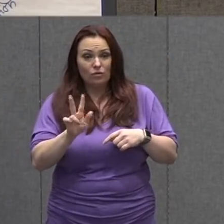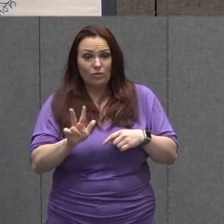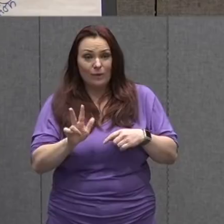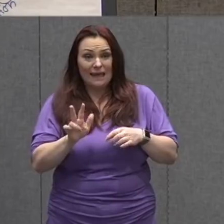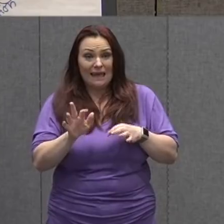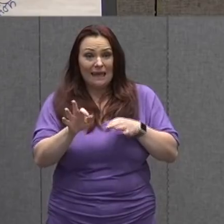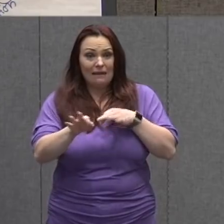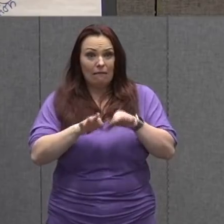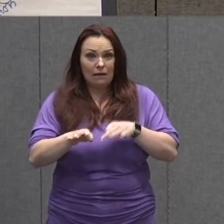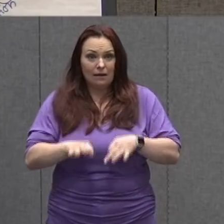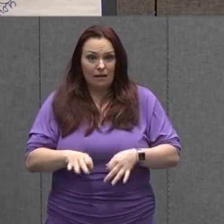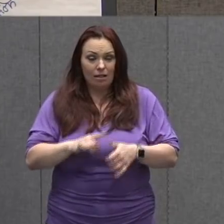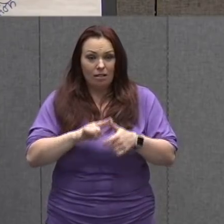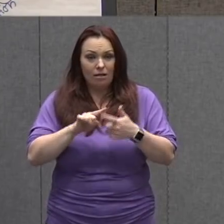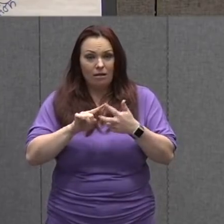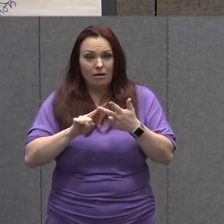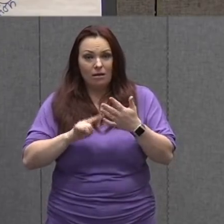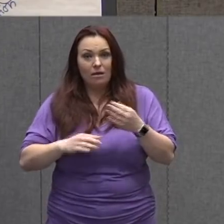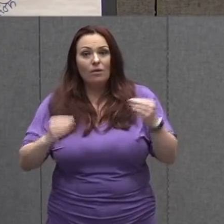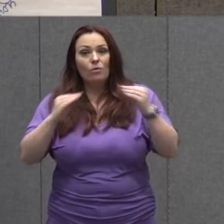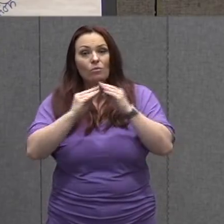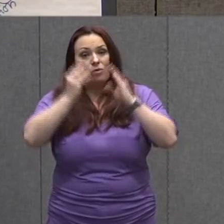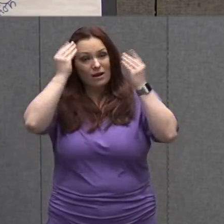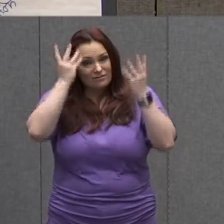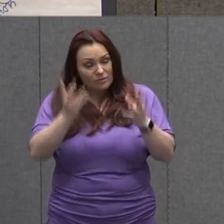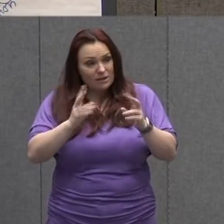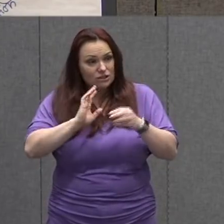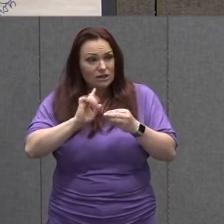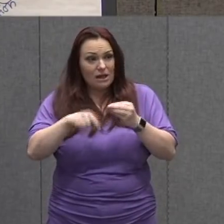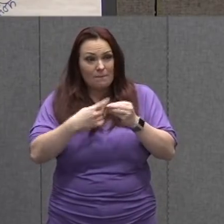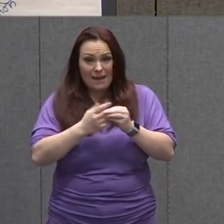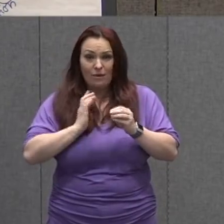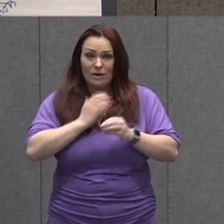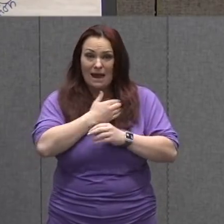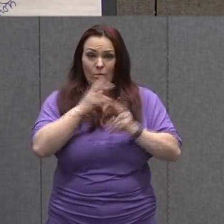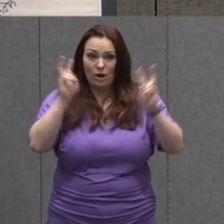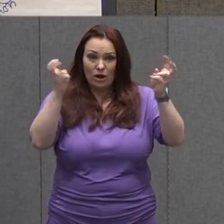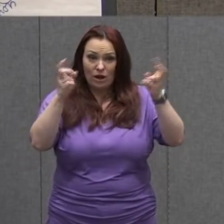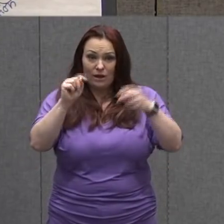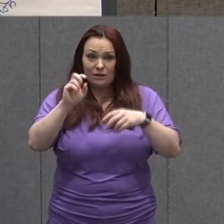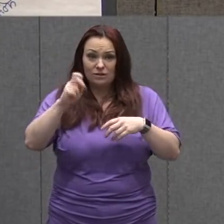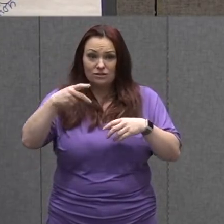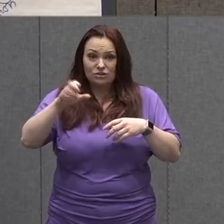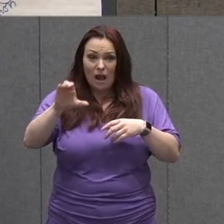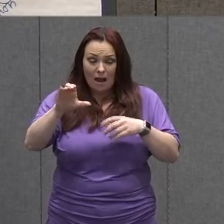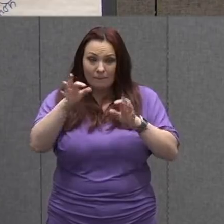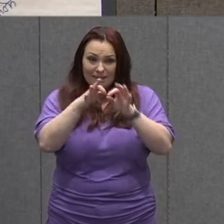that tell us more information about this topic sentence, and then our closing sentence